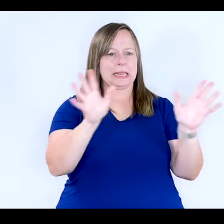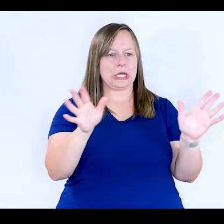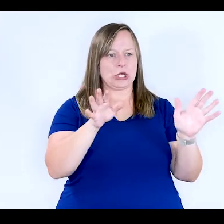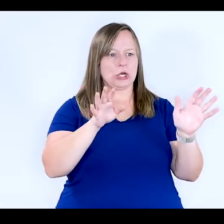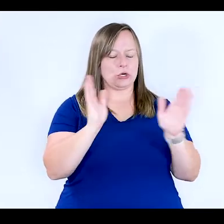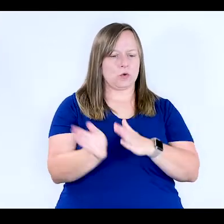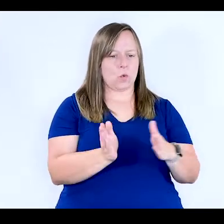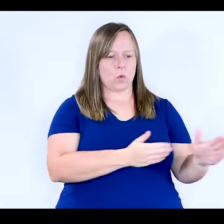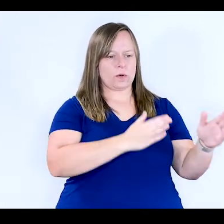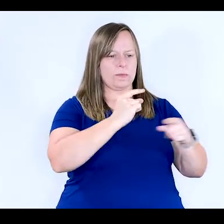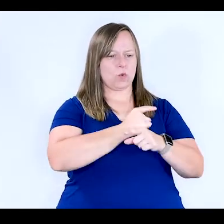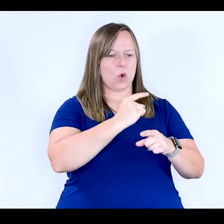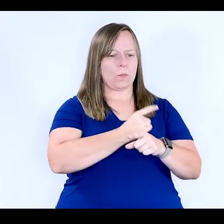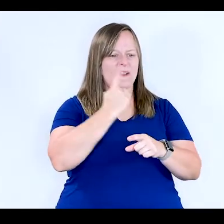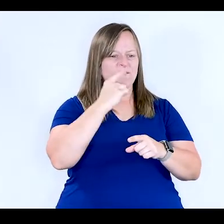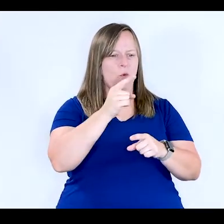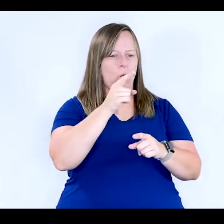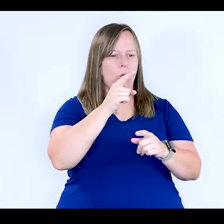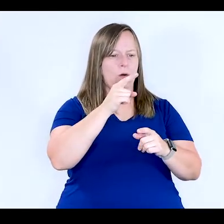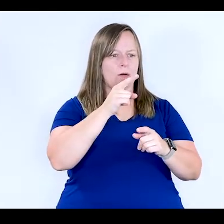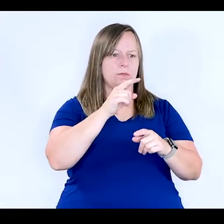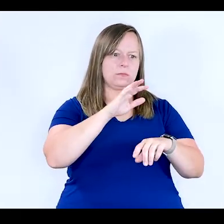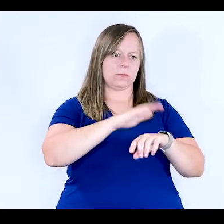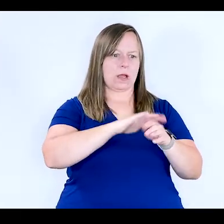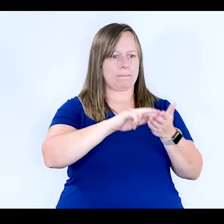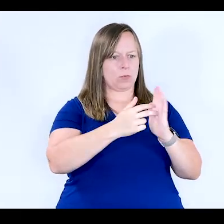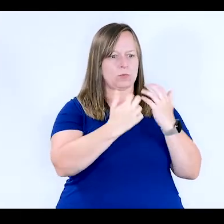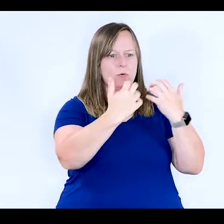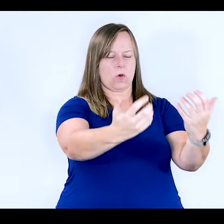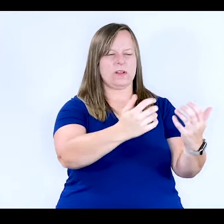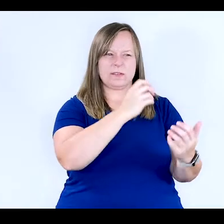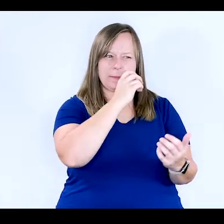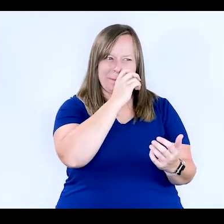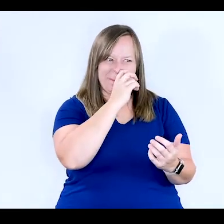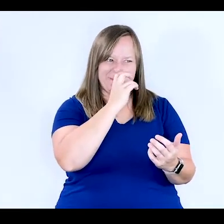concise, organized, and appropriate for the intended audience, but that might not